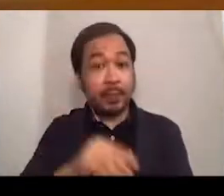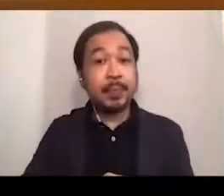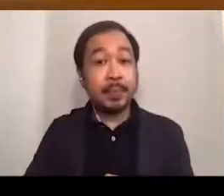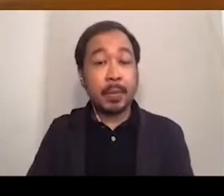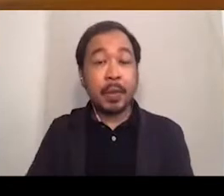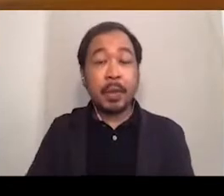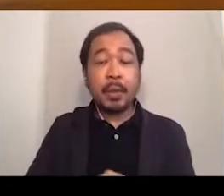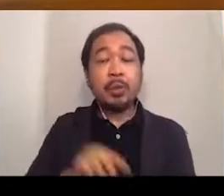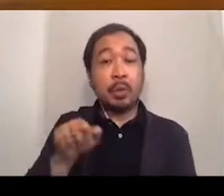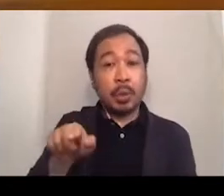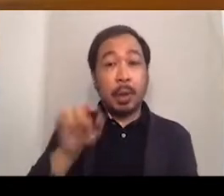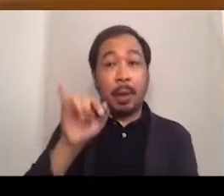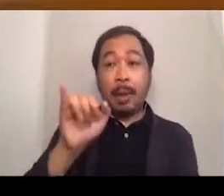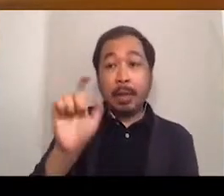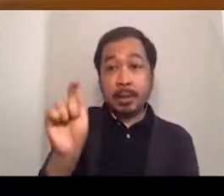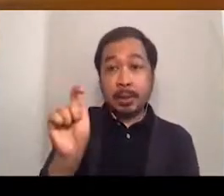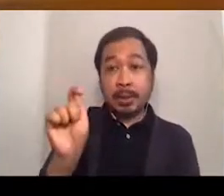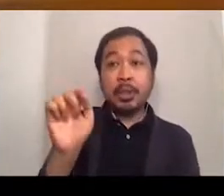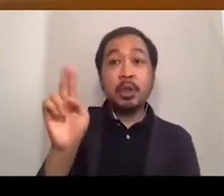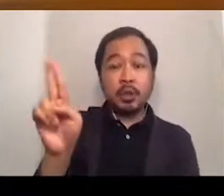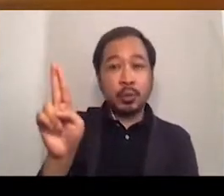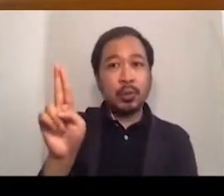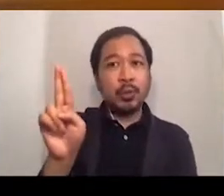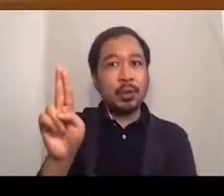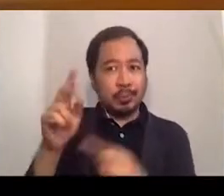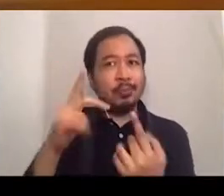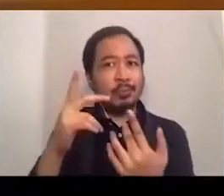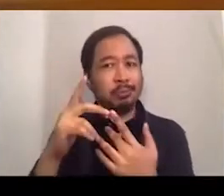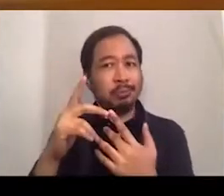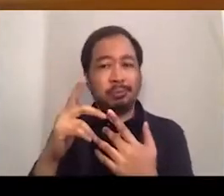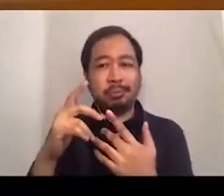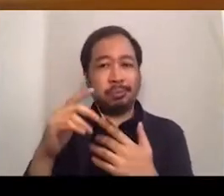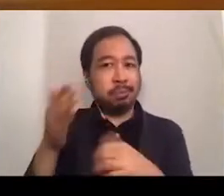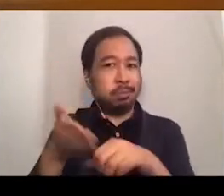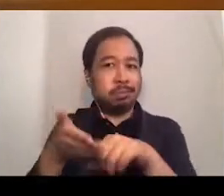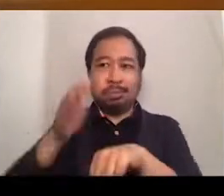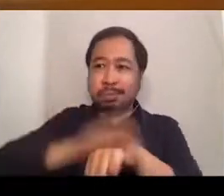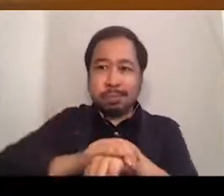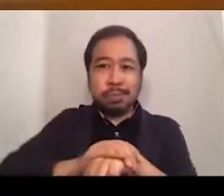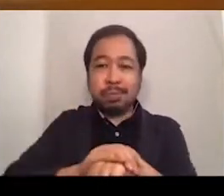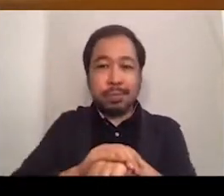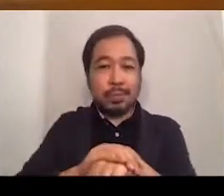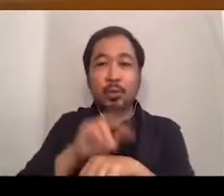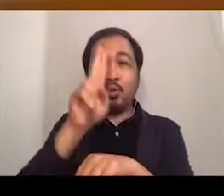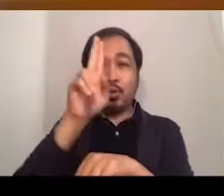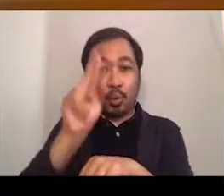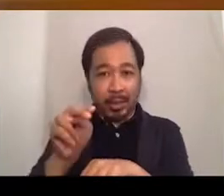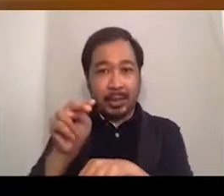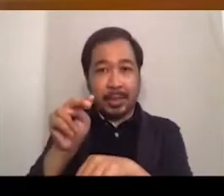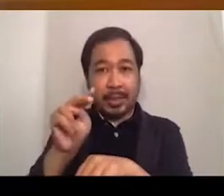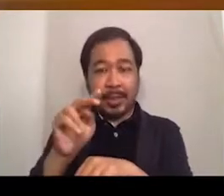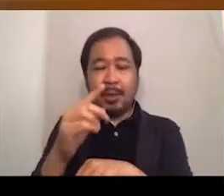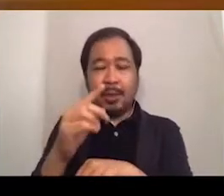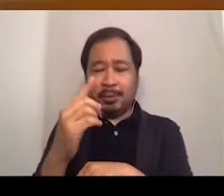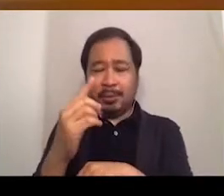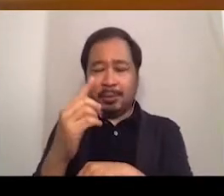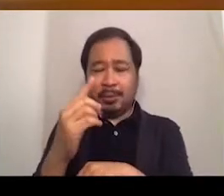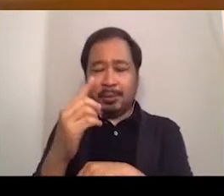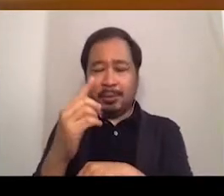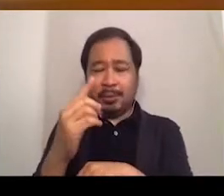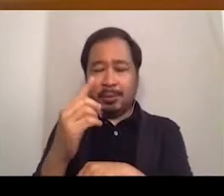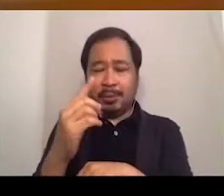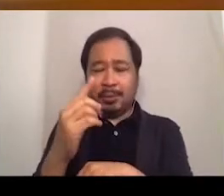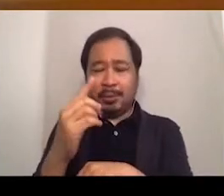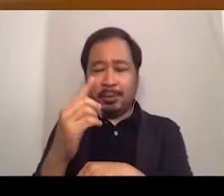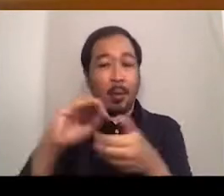because it is the only United Nations organization that has private sector members in it.